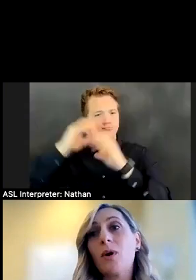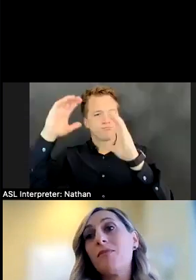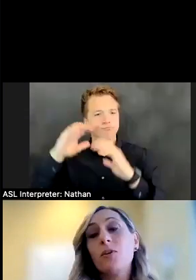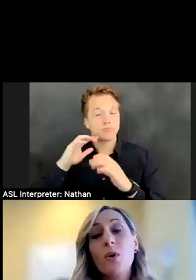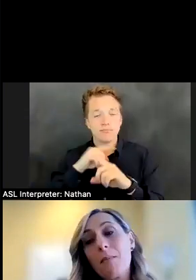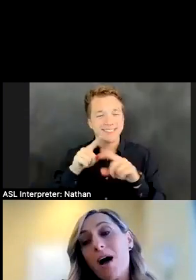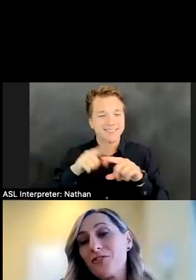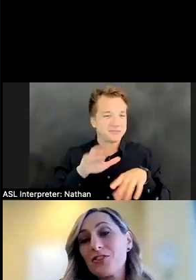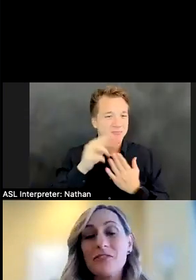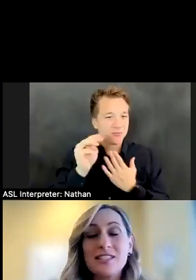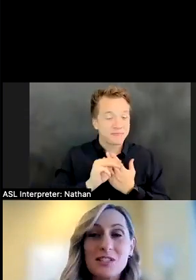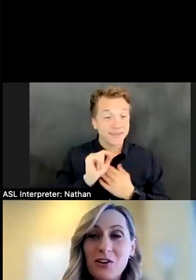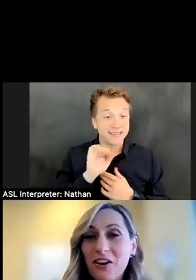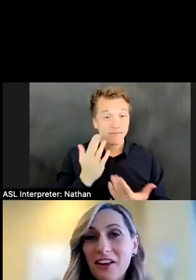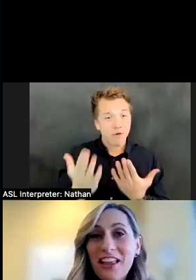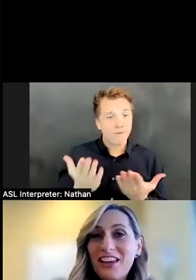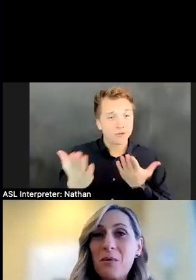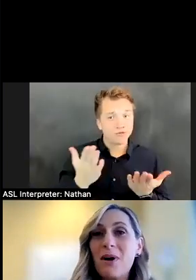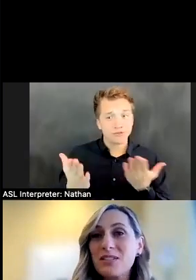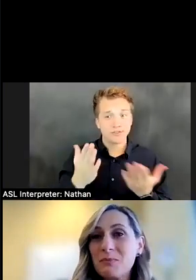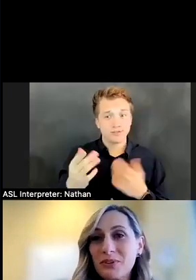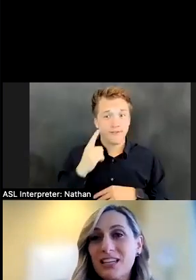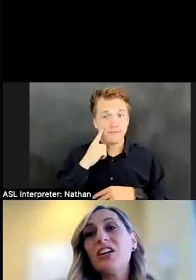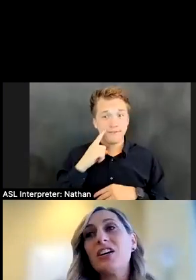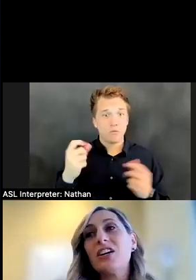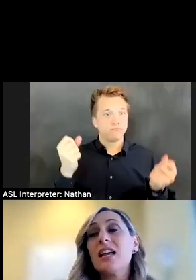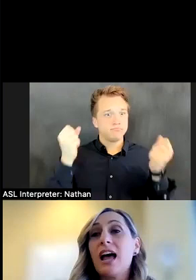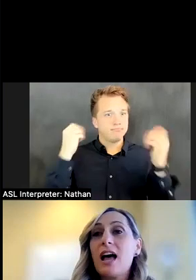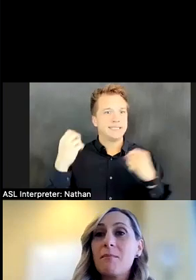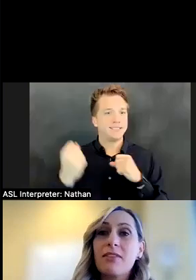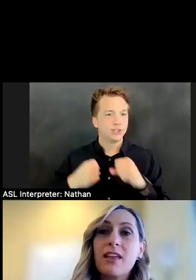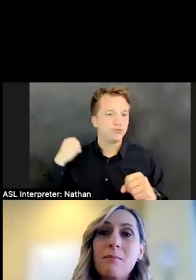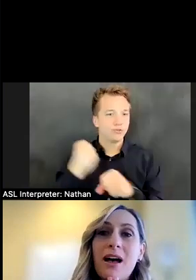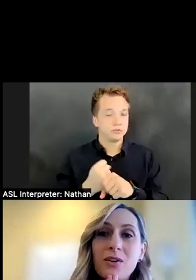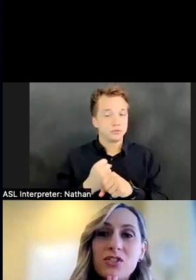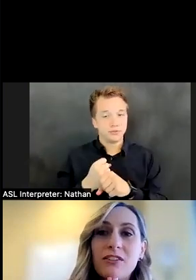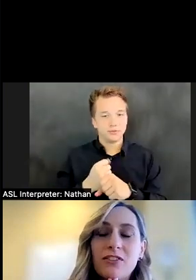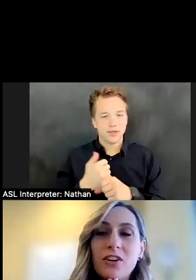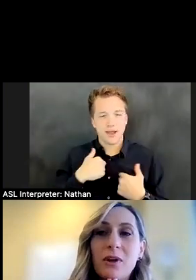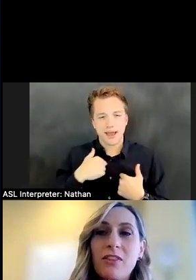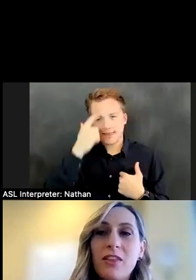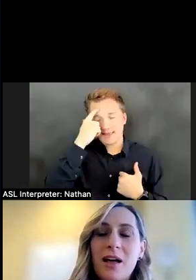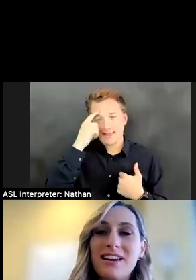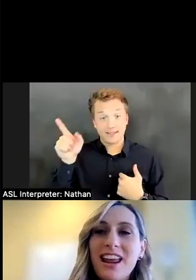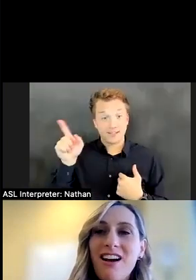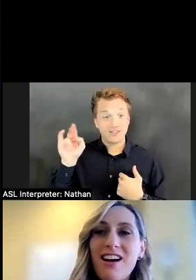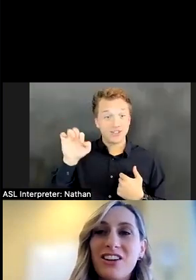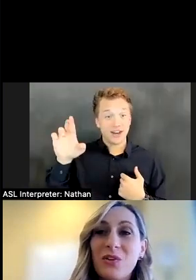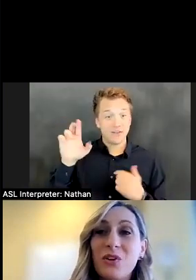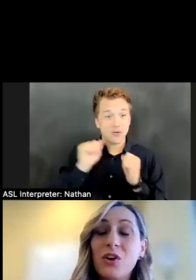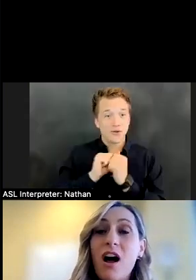If your program offers services for multiple years—I think about Jennifer with NACOG—you're